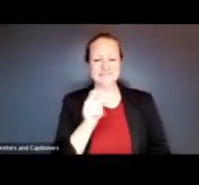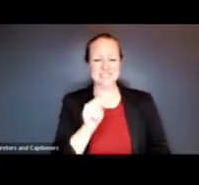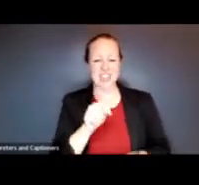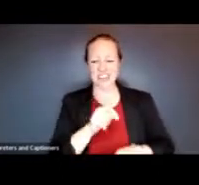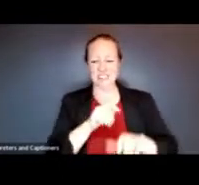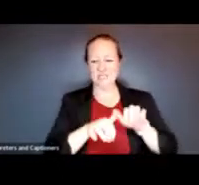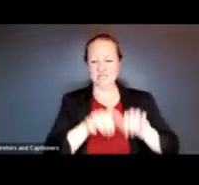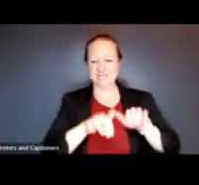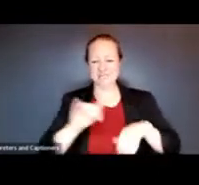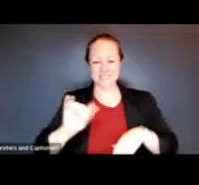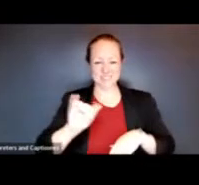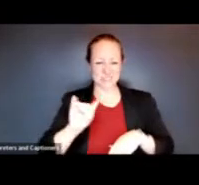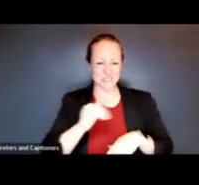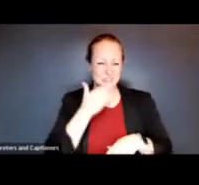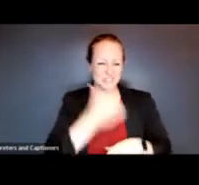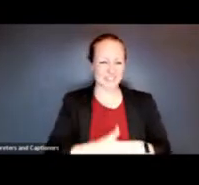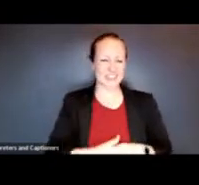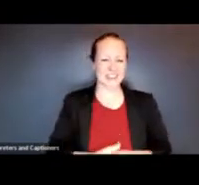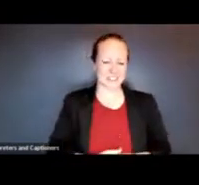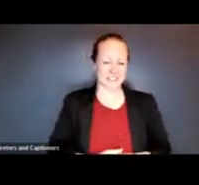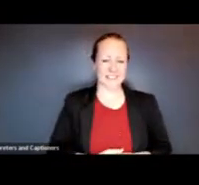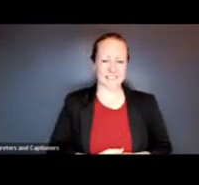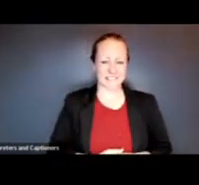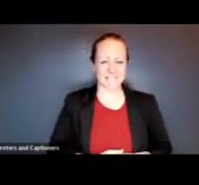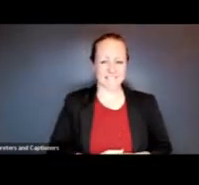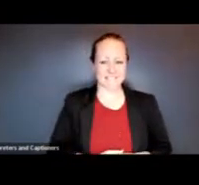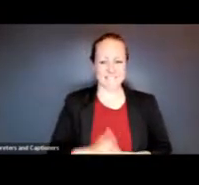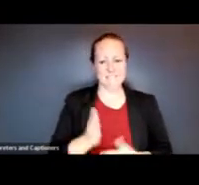Candace. Thank you for joining us. We have some race hands